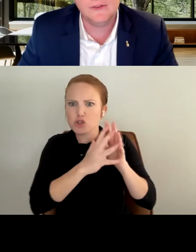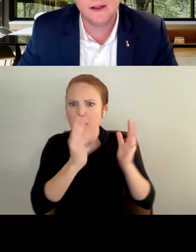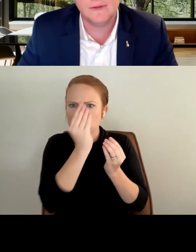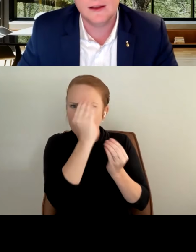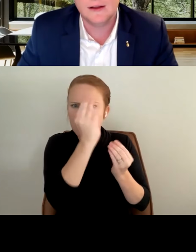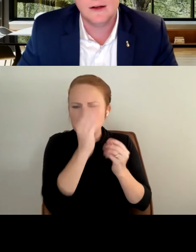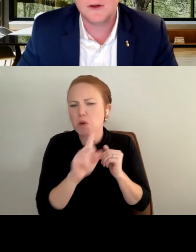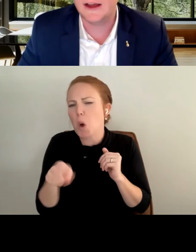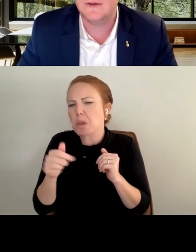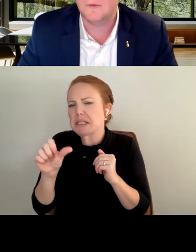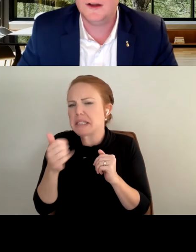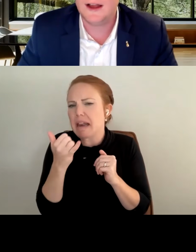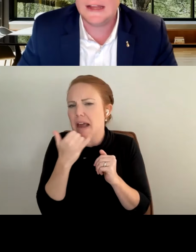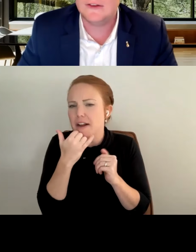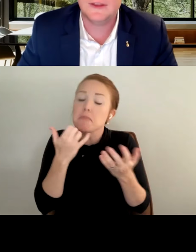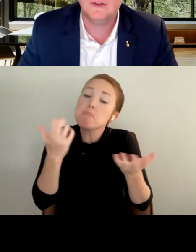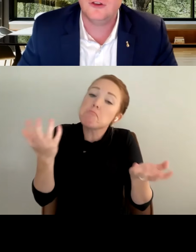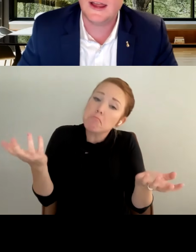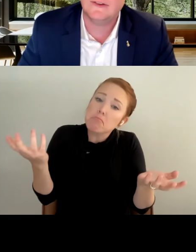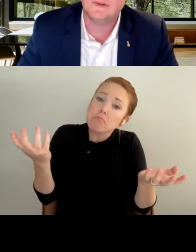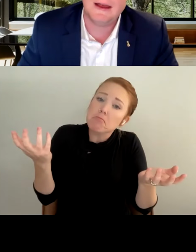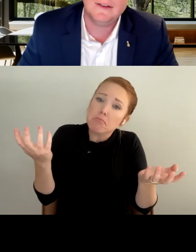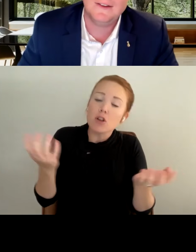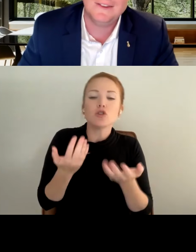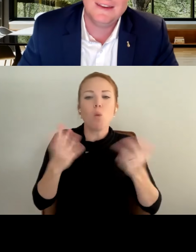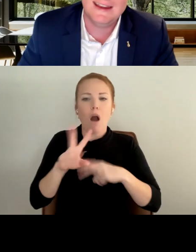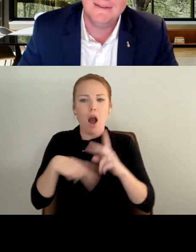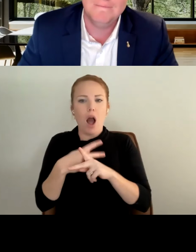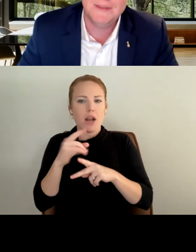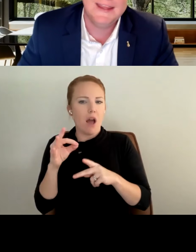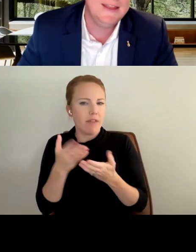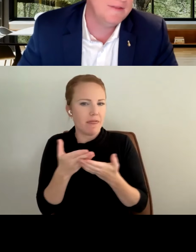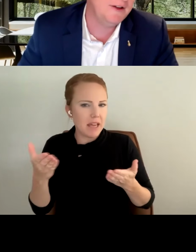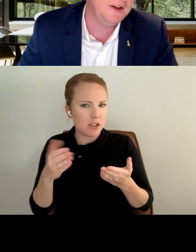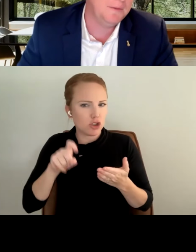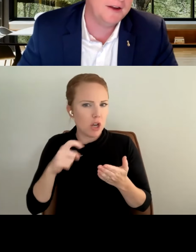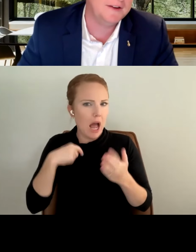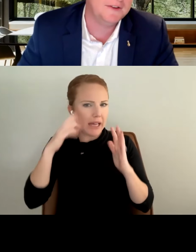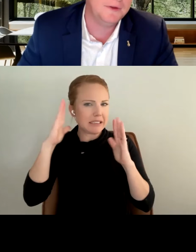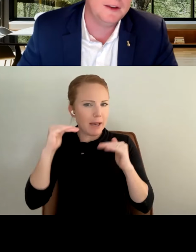sense of, okay, what kinds of things should I expect to see in the voluntary product accessibility template.